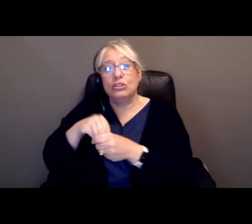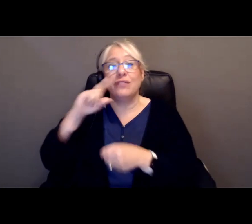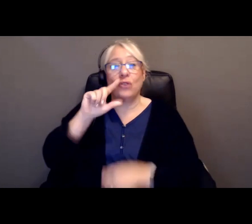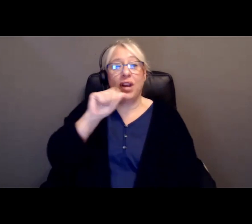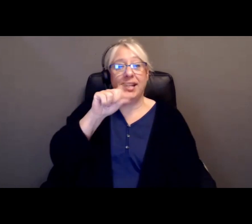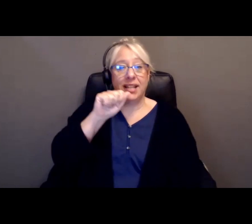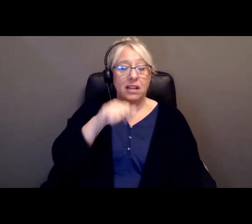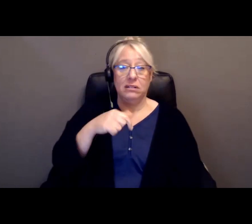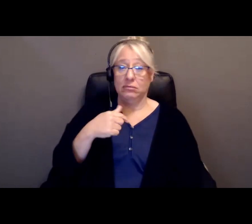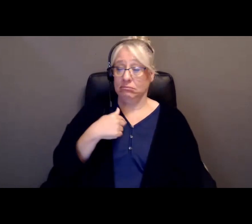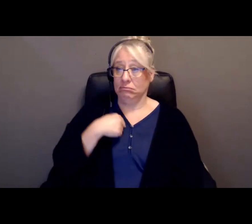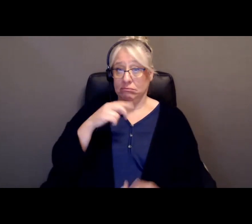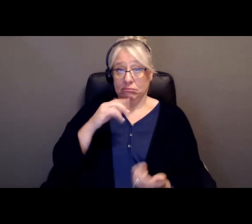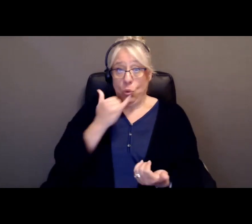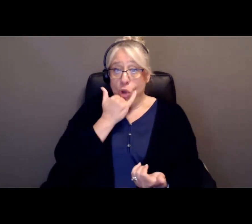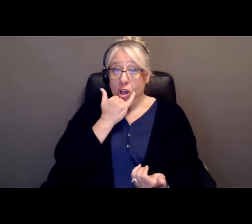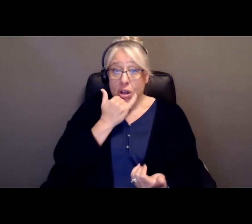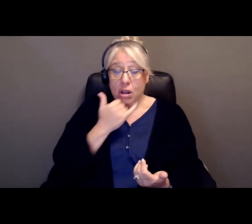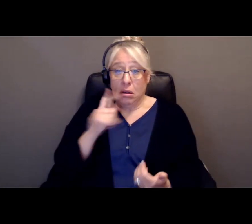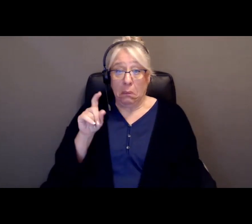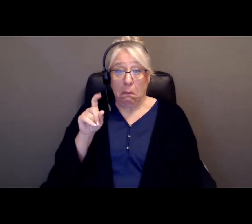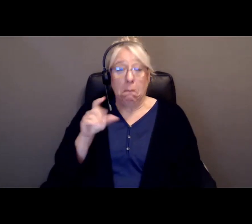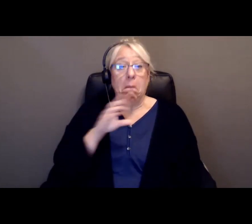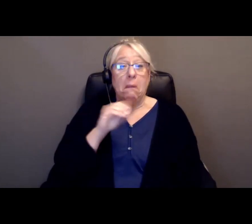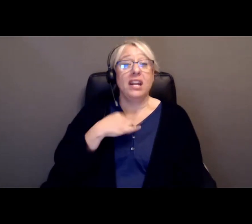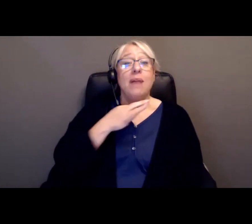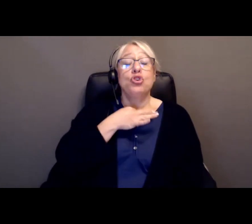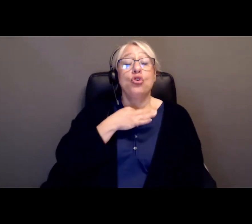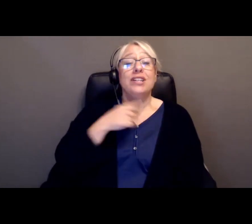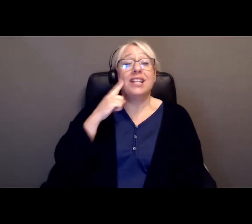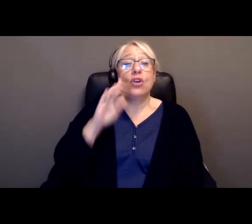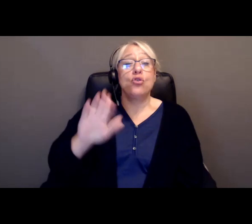I'm also curious to hear panelists' thoughts on the new Federal Accessibility Act in Canada.